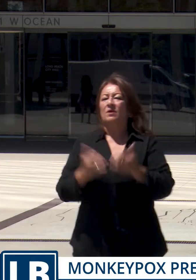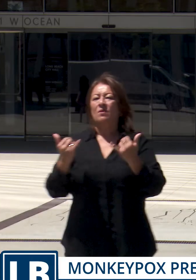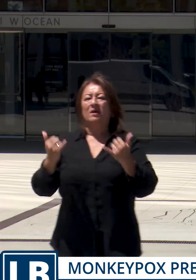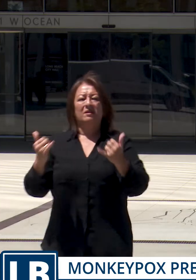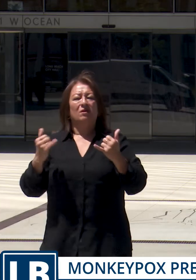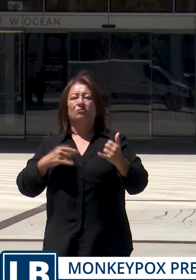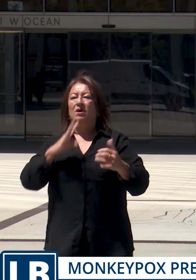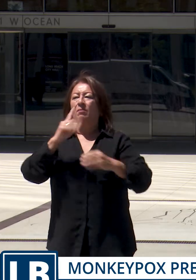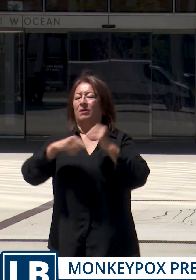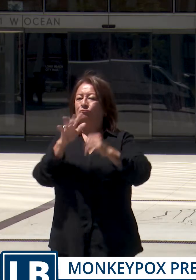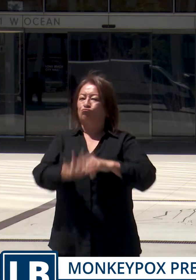los